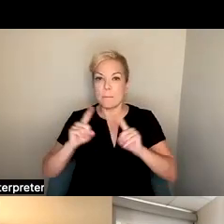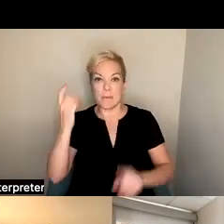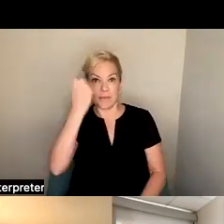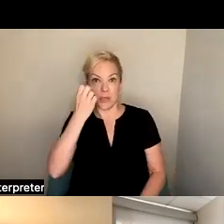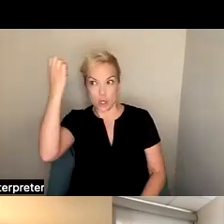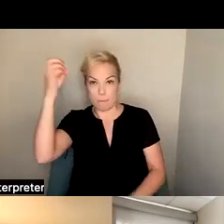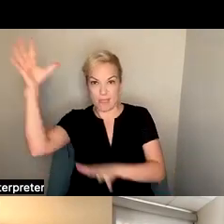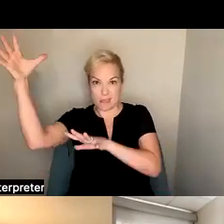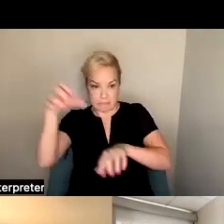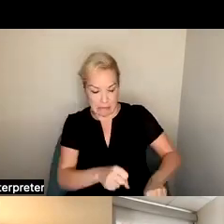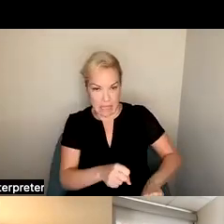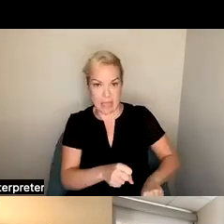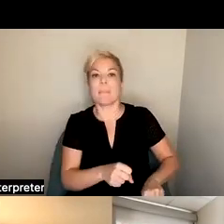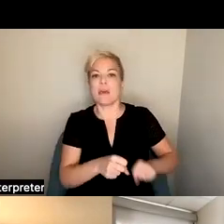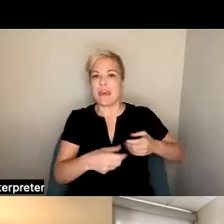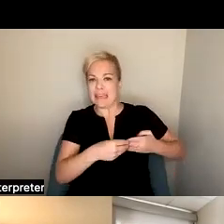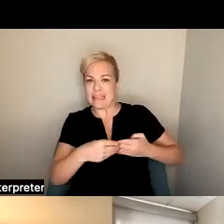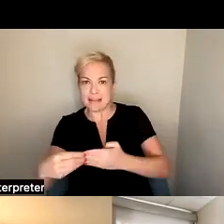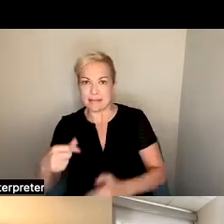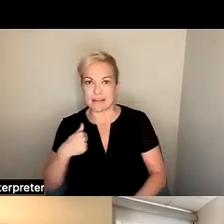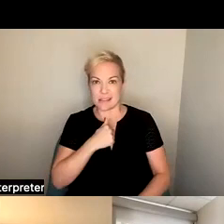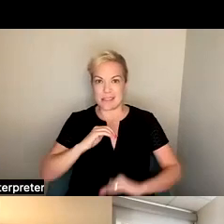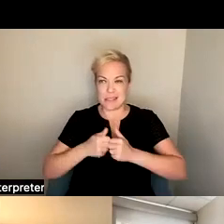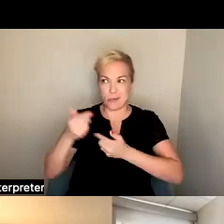guides how we're supposed to relate to each other diplomatically through our governance models,